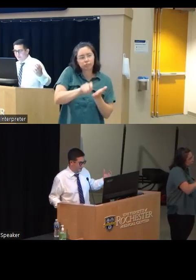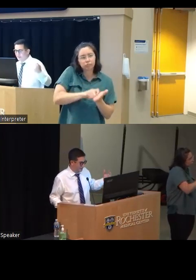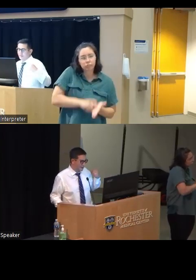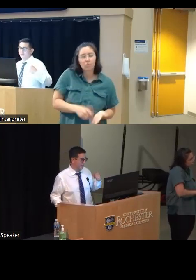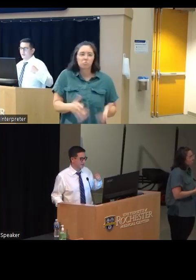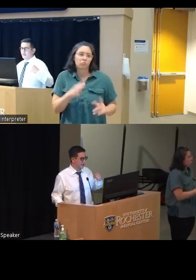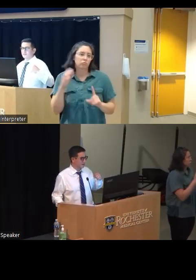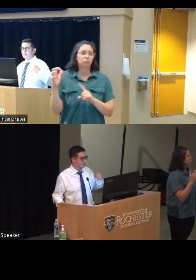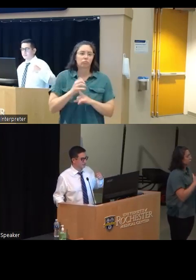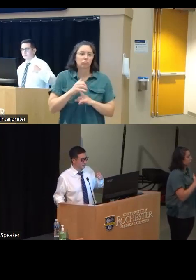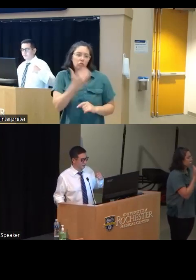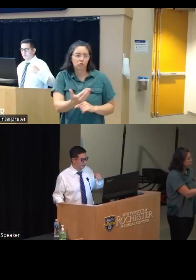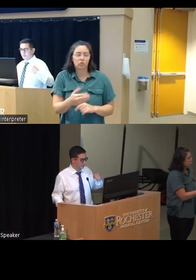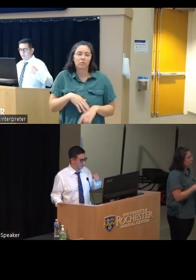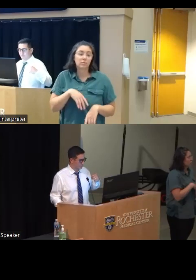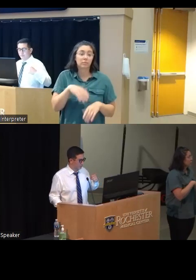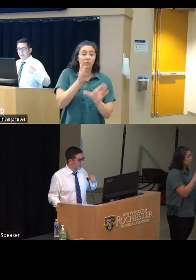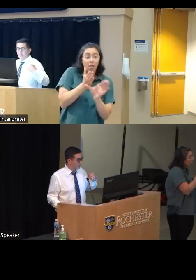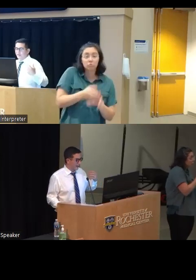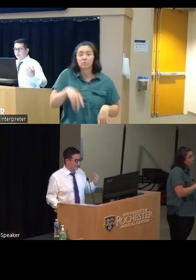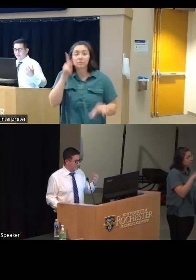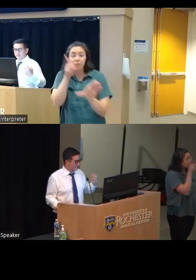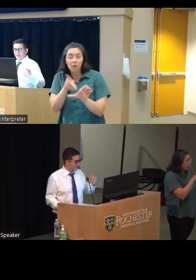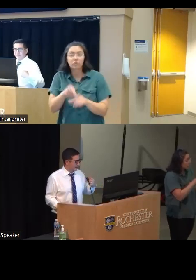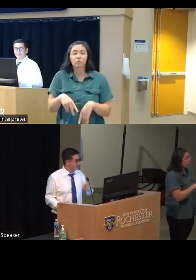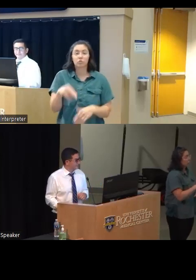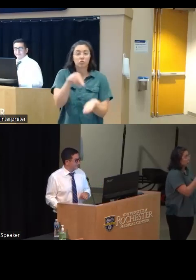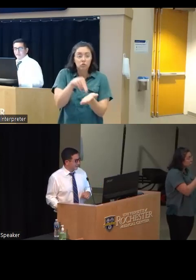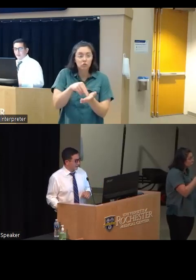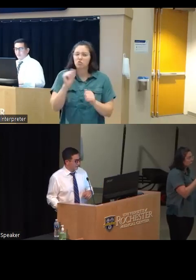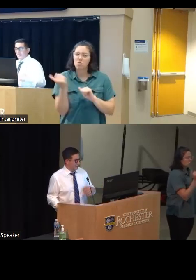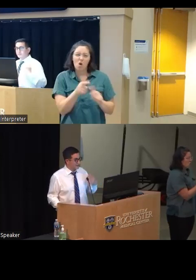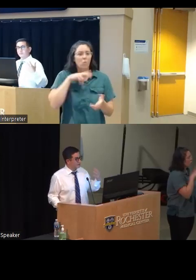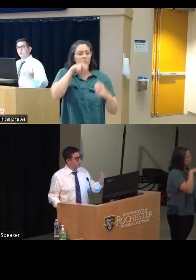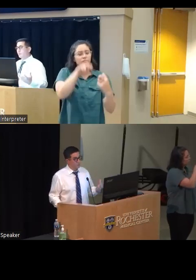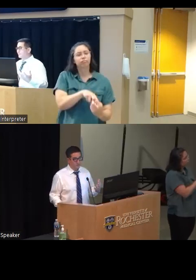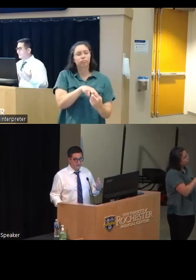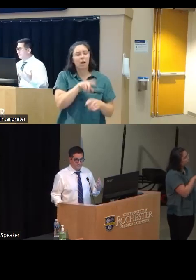even as a psychologist as well for those of the room and nursing staff uh but asking sort of more